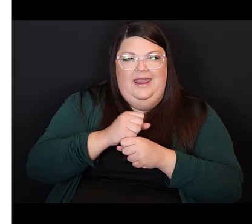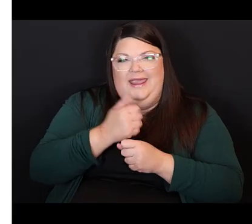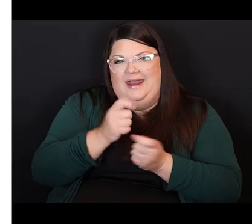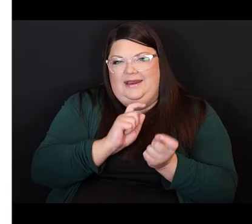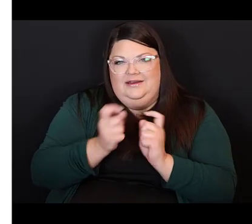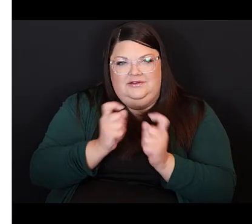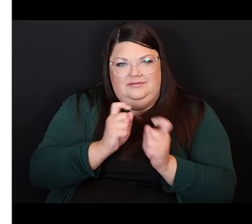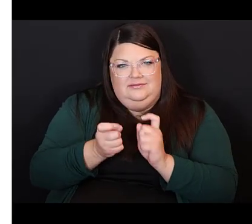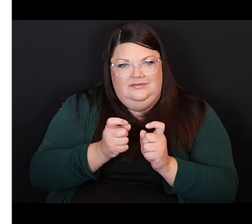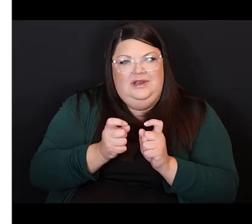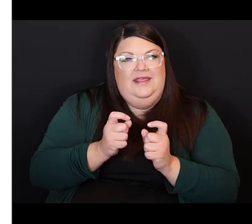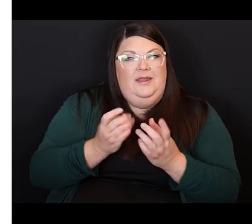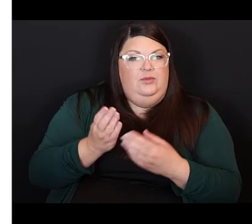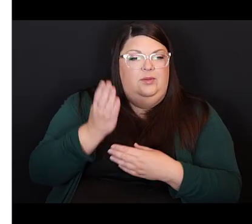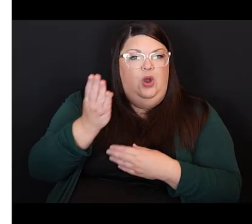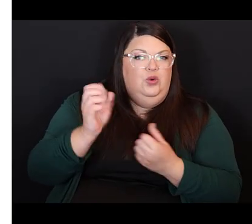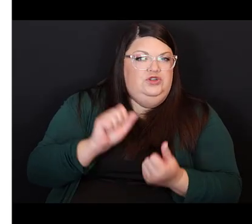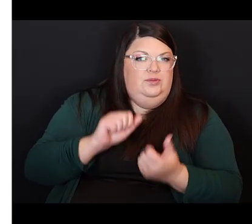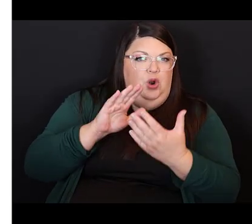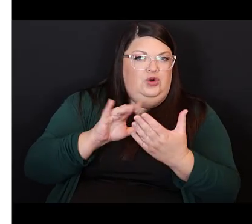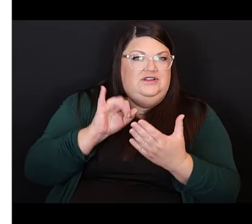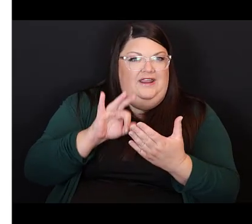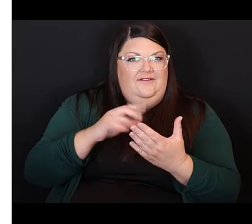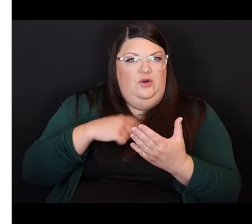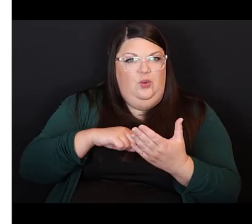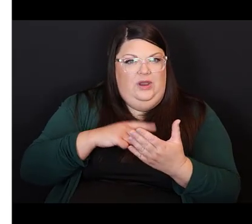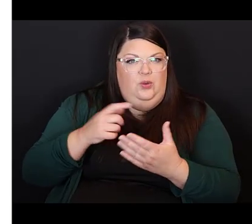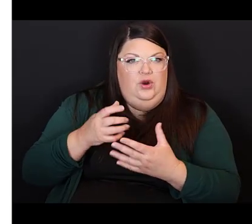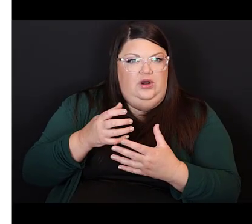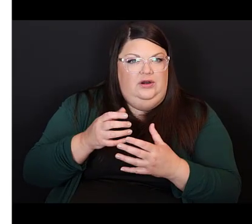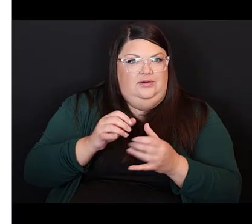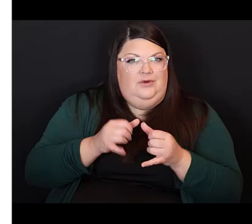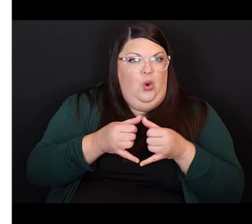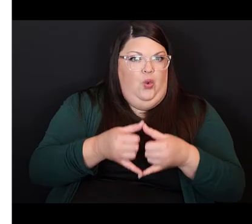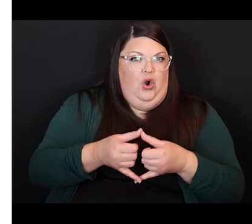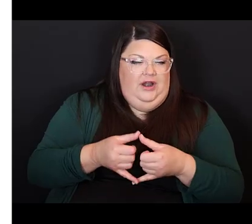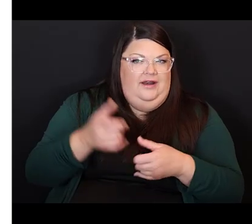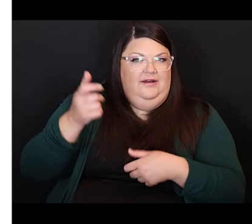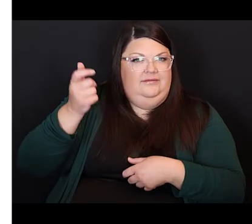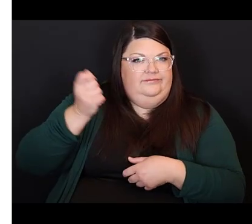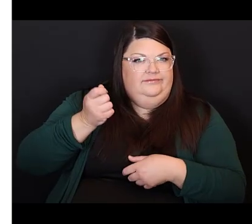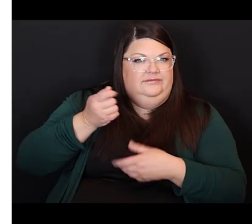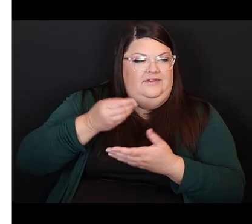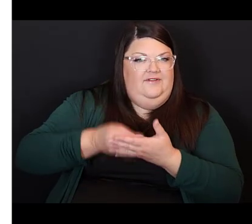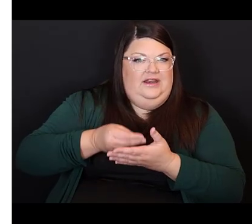or shifts in the proposed approach, if we were awarded funding. Our decision to work